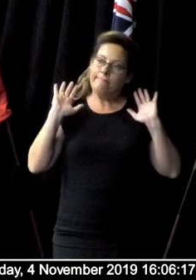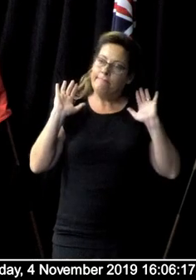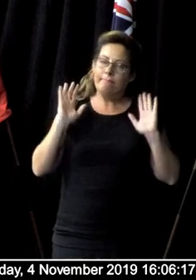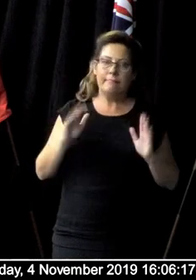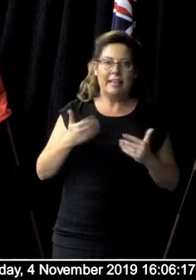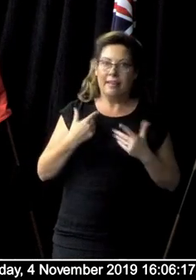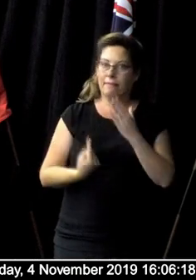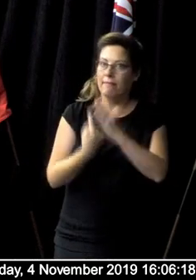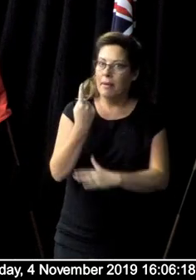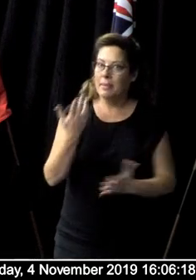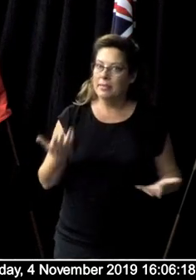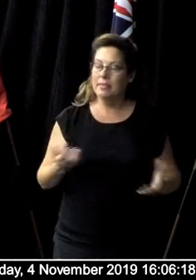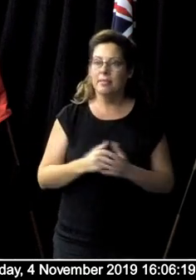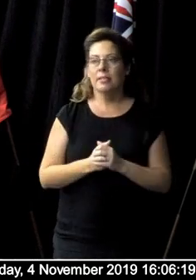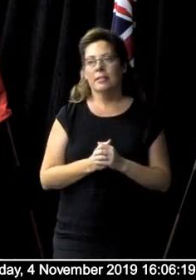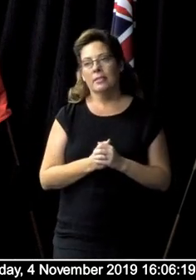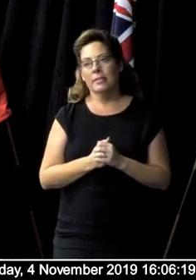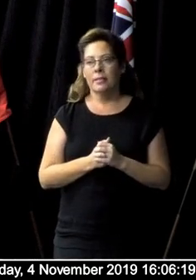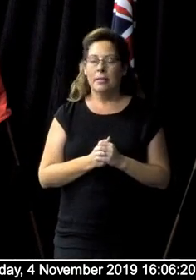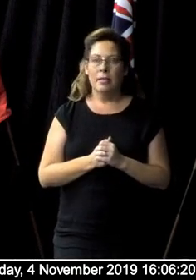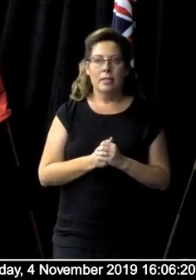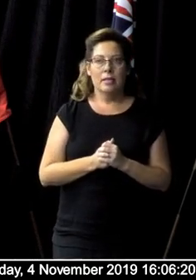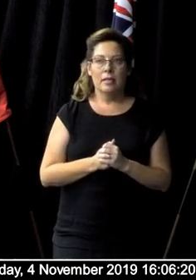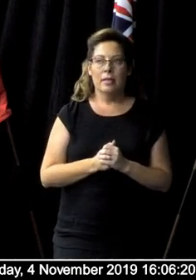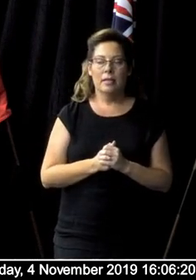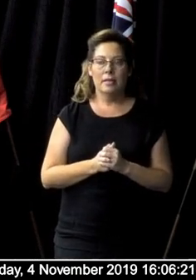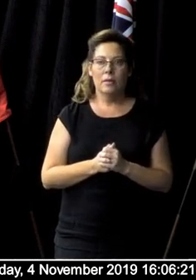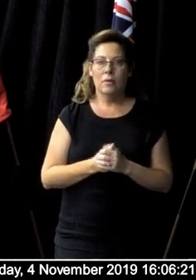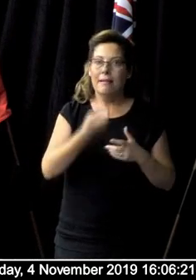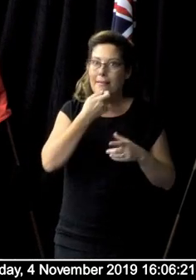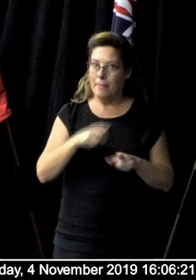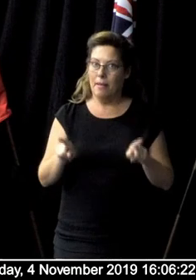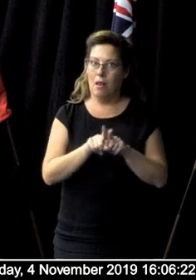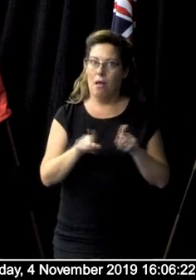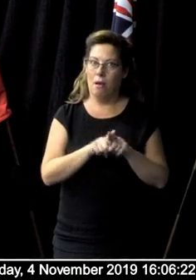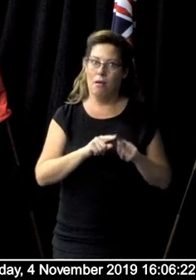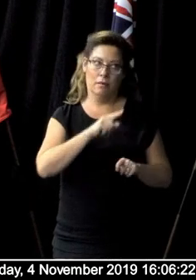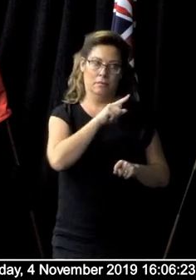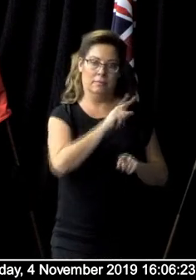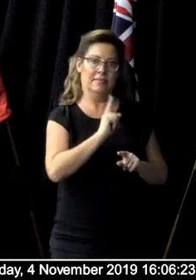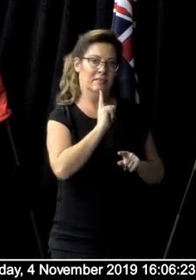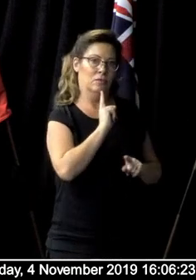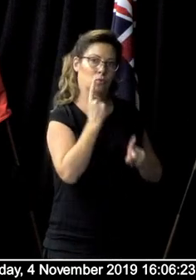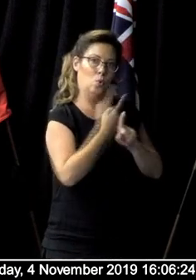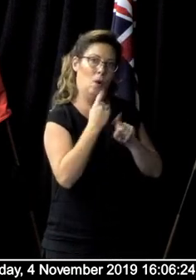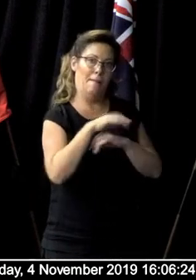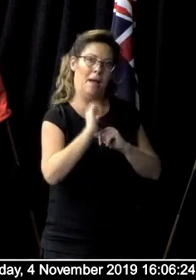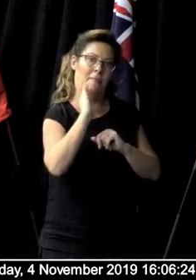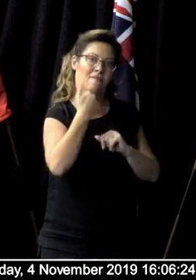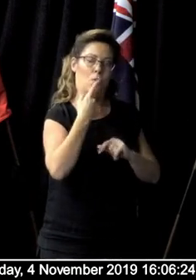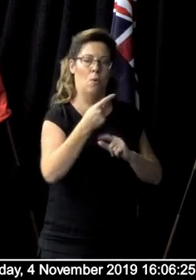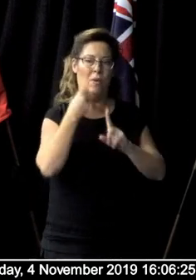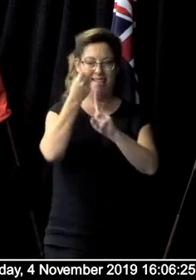With the point Lisa made about advocacy, a lot of the parents that come to us don’t